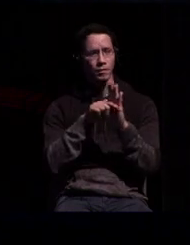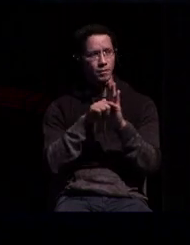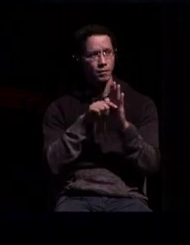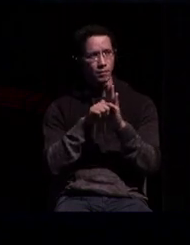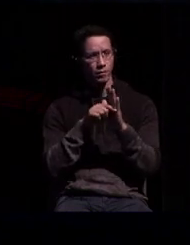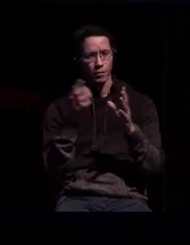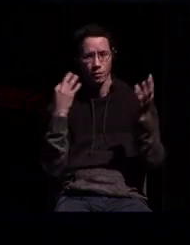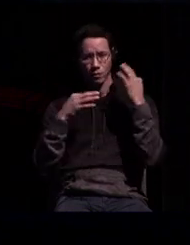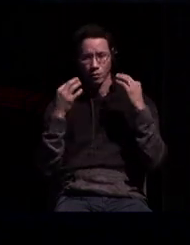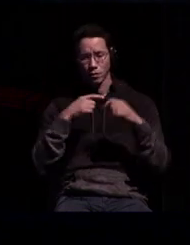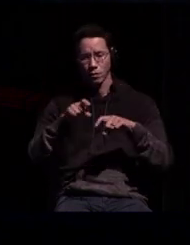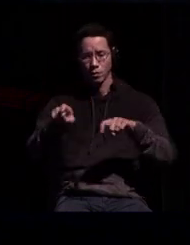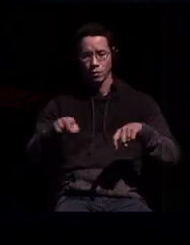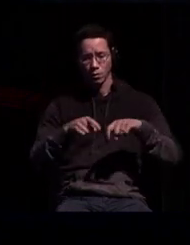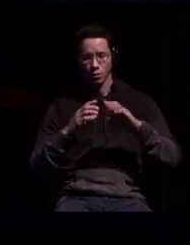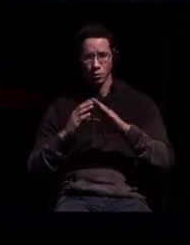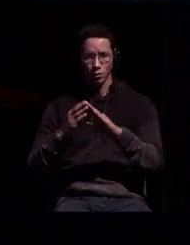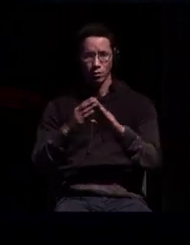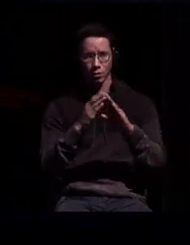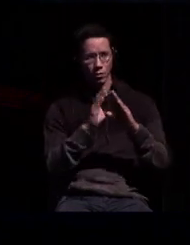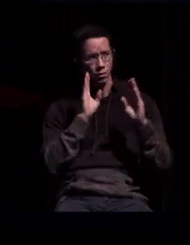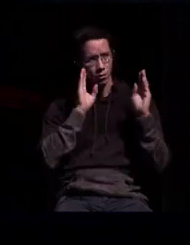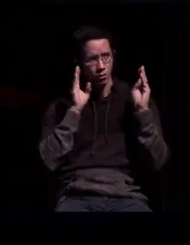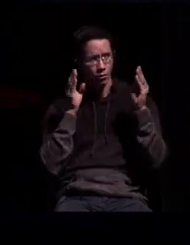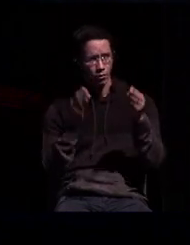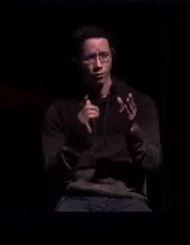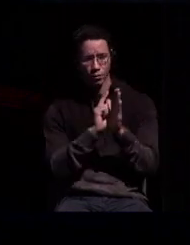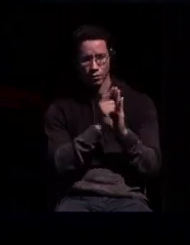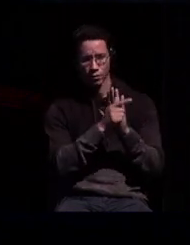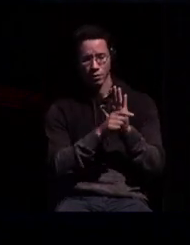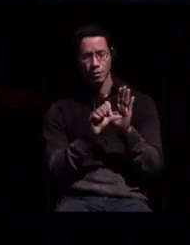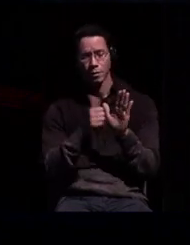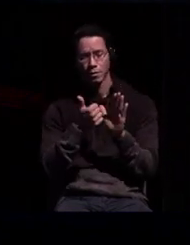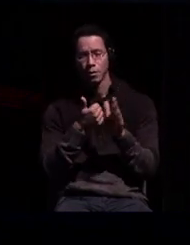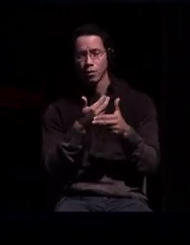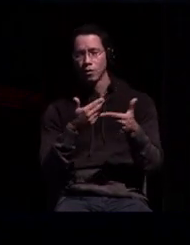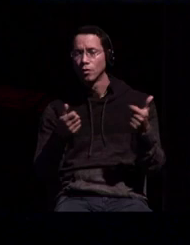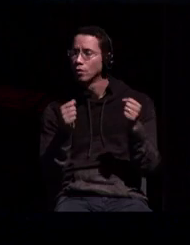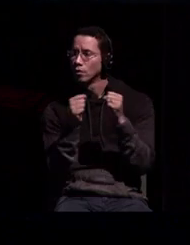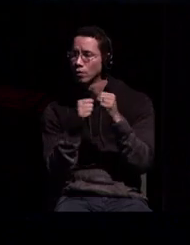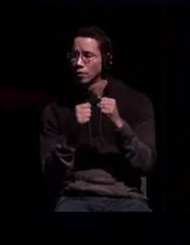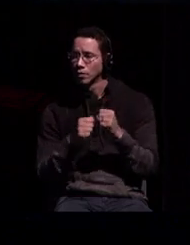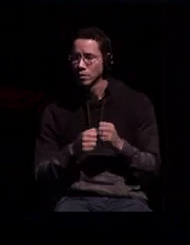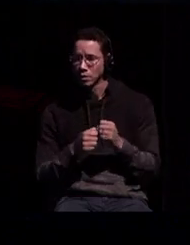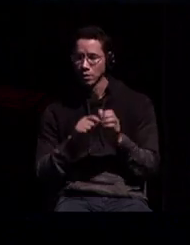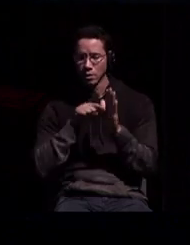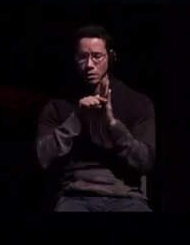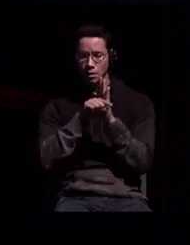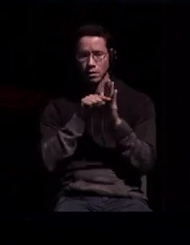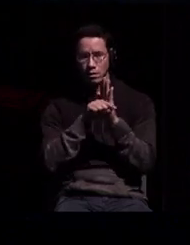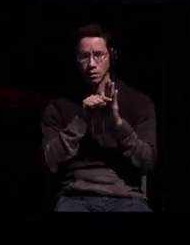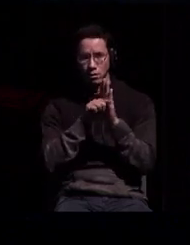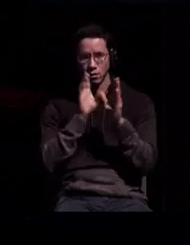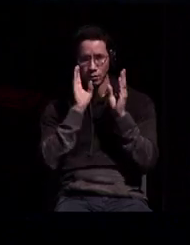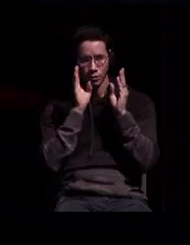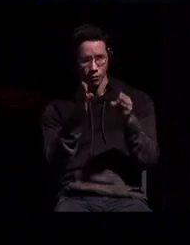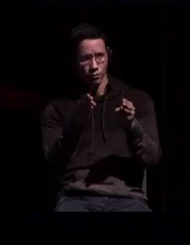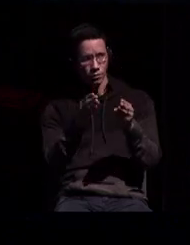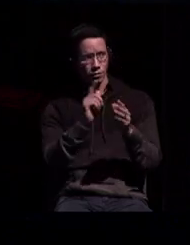from a gender perspective the first thing I should do is to analyze from a gender perspective the community